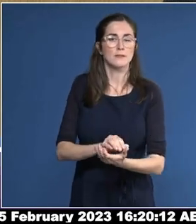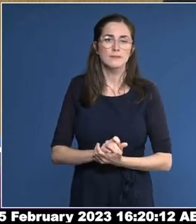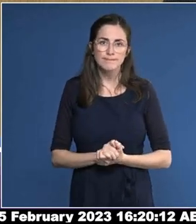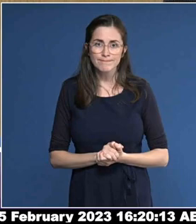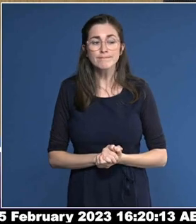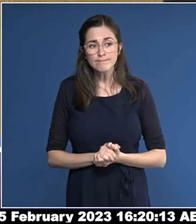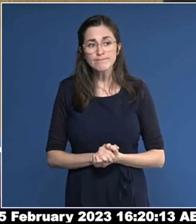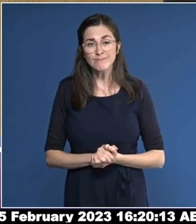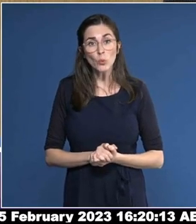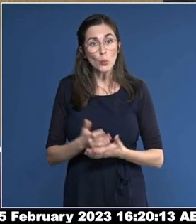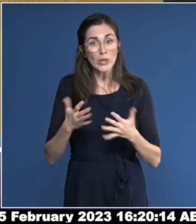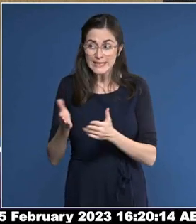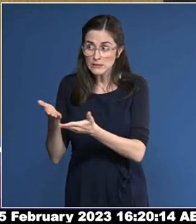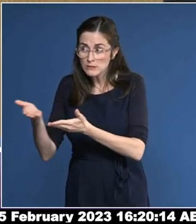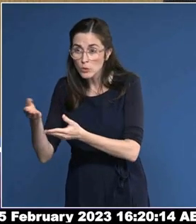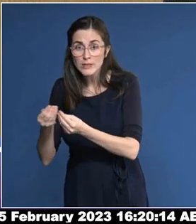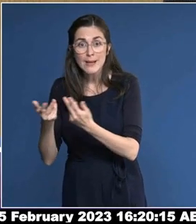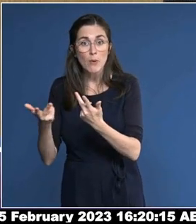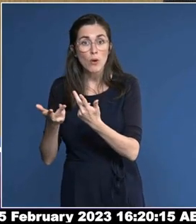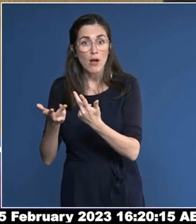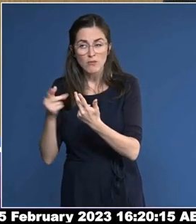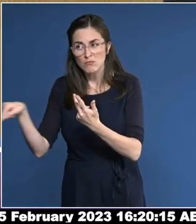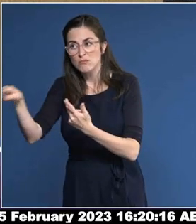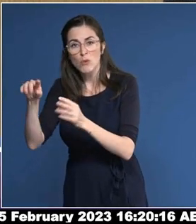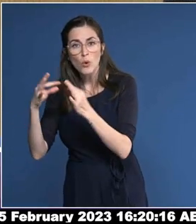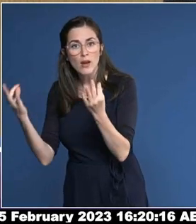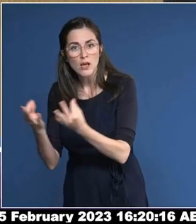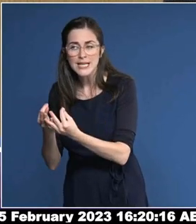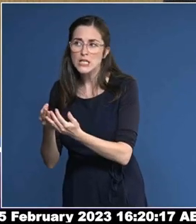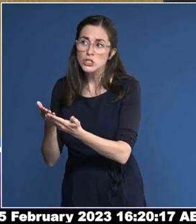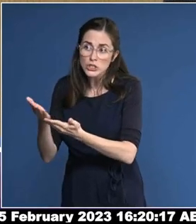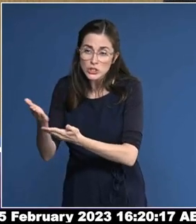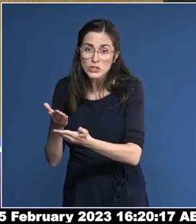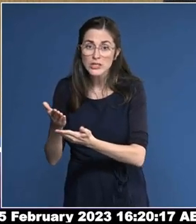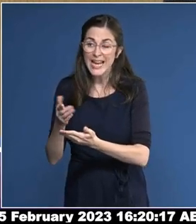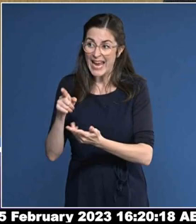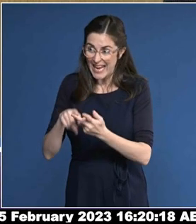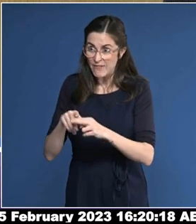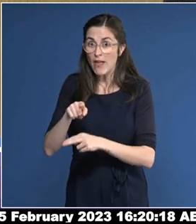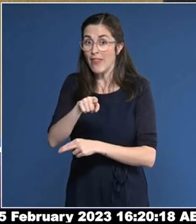and services like this. One of our requirements to being a member of DIA is to accept our professional standards